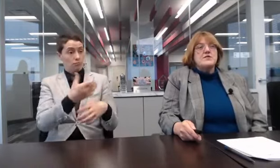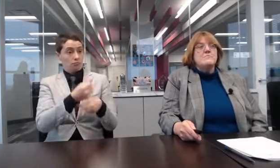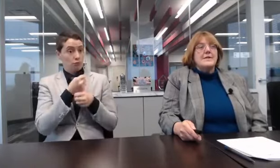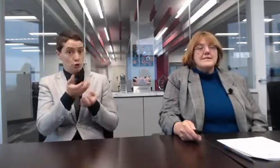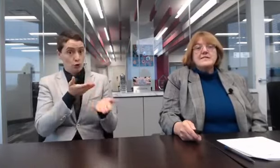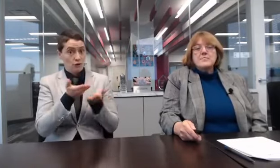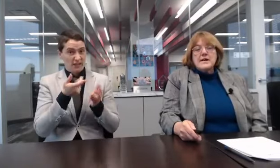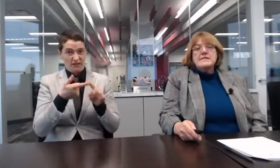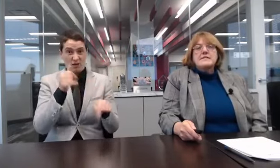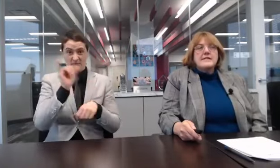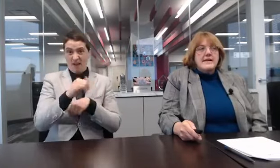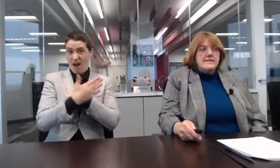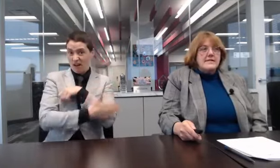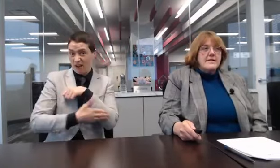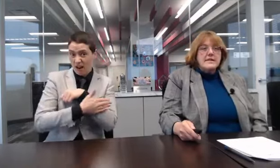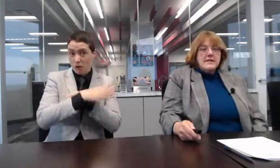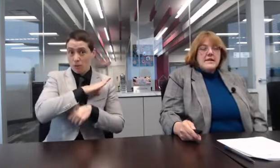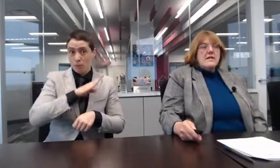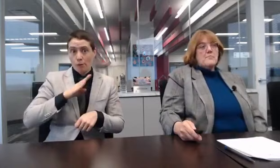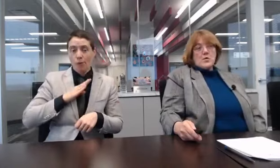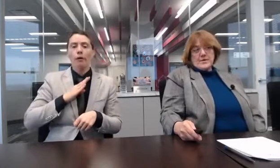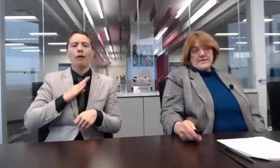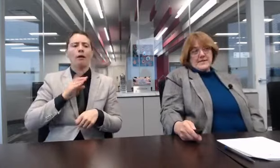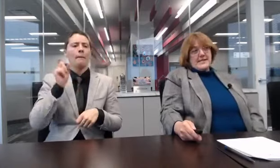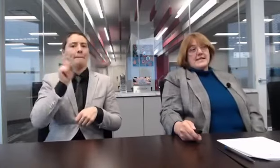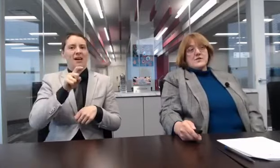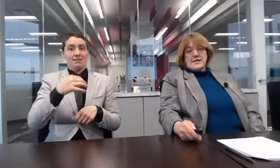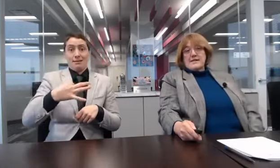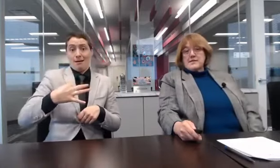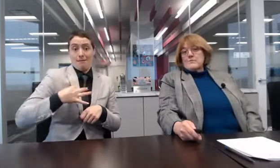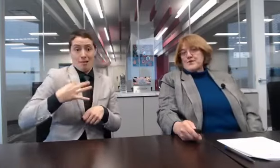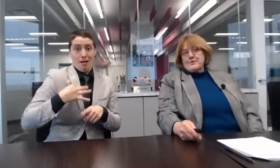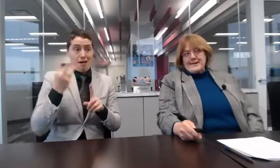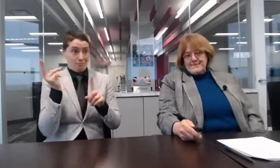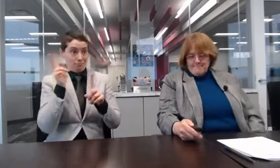you must apply to the County Board of DD in the county where you live.